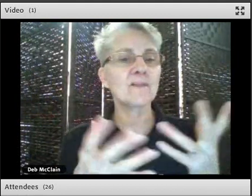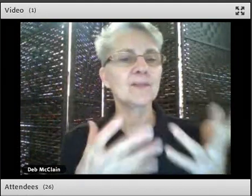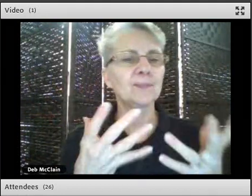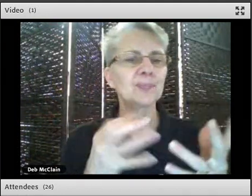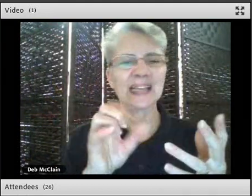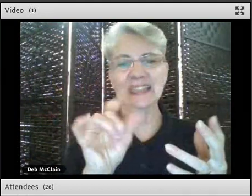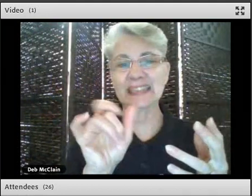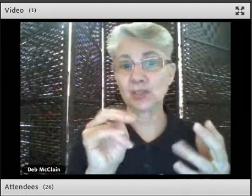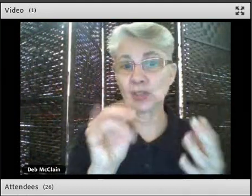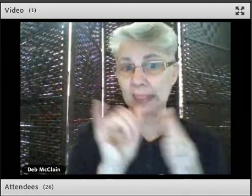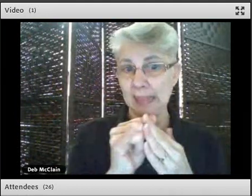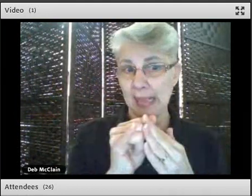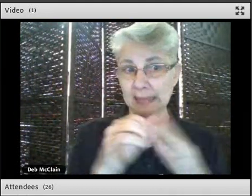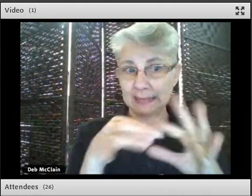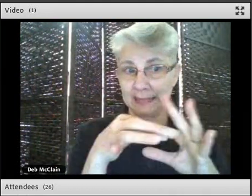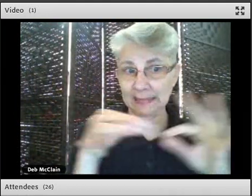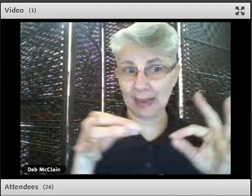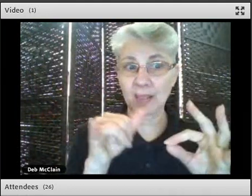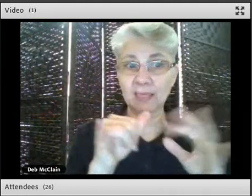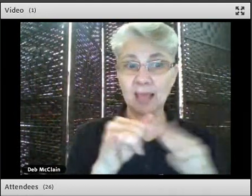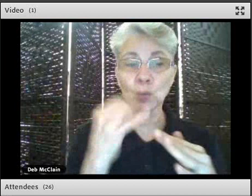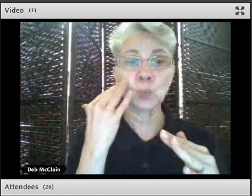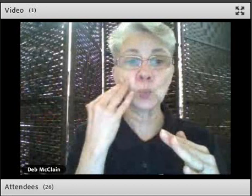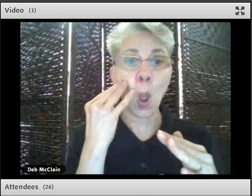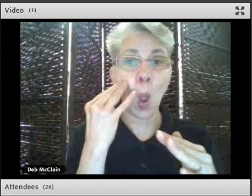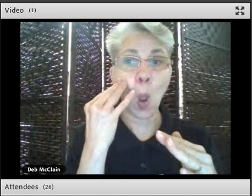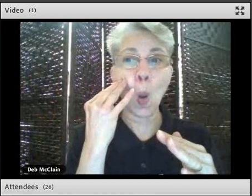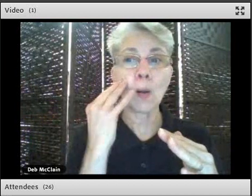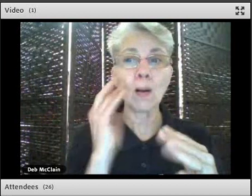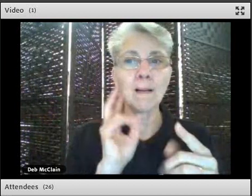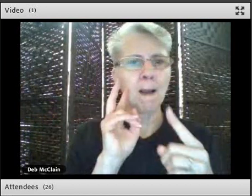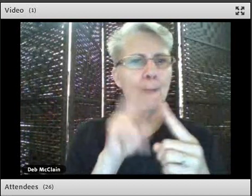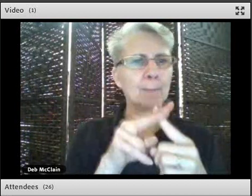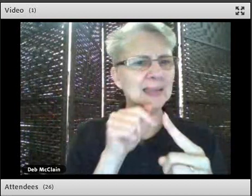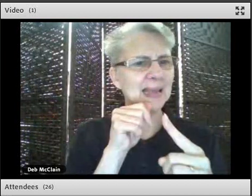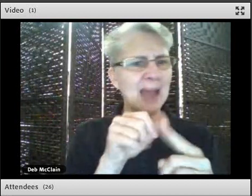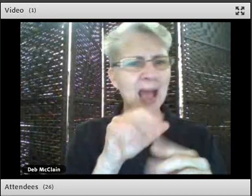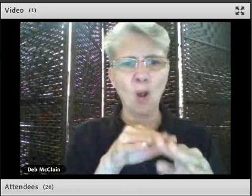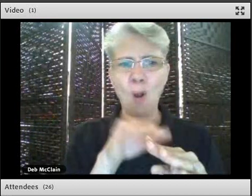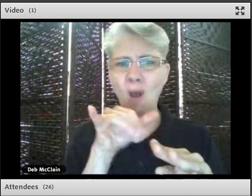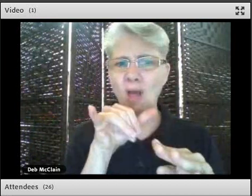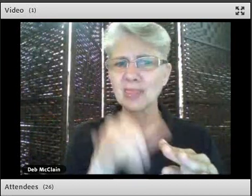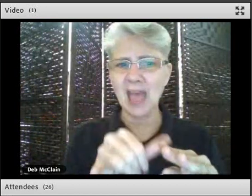but isn't on the resource itself, you would, of course, put that whole thing in square brackets